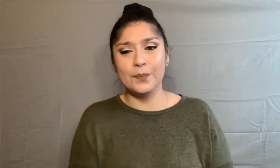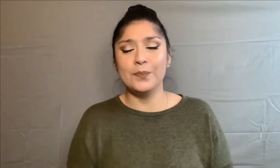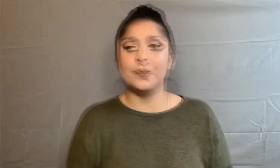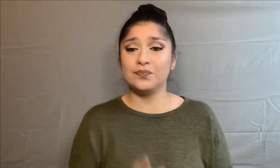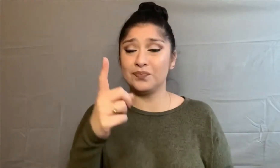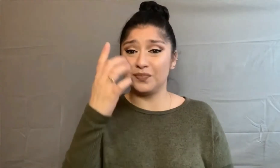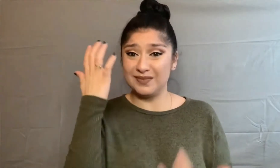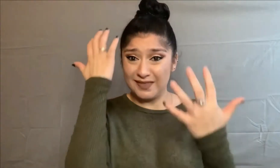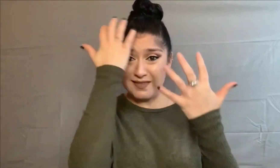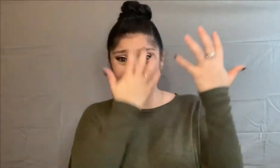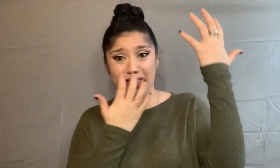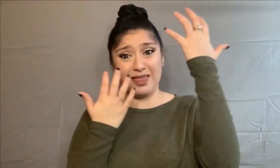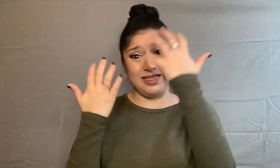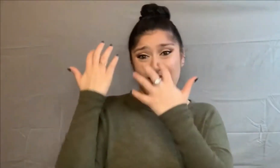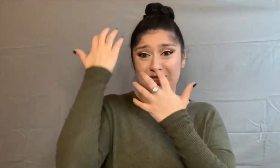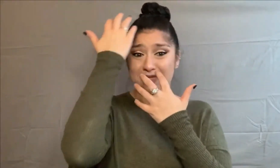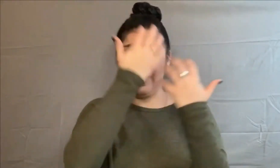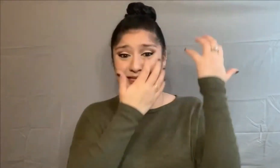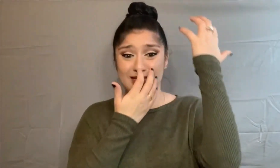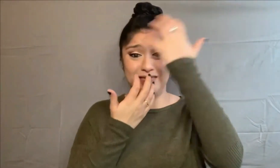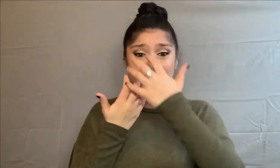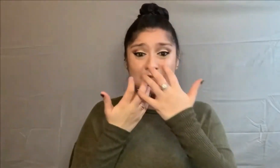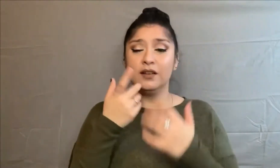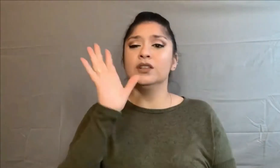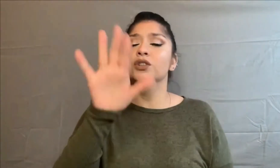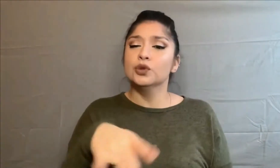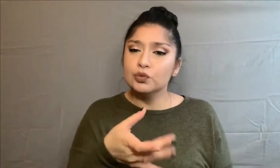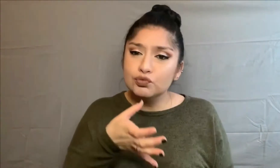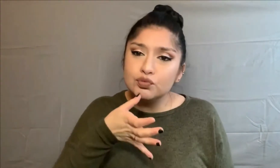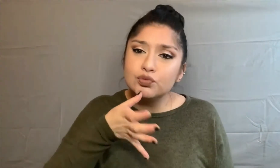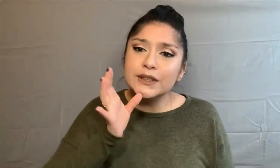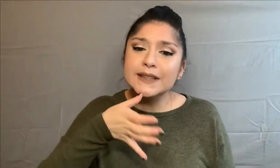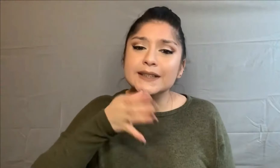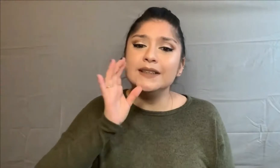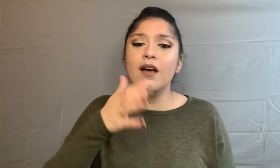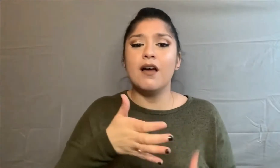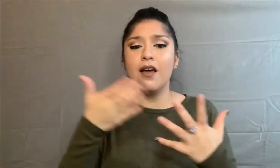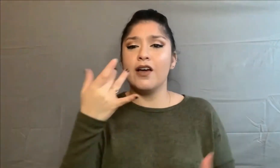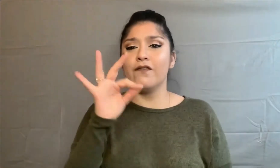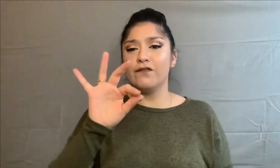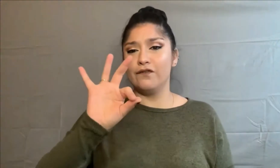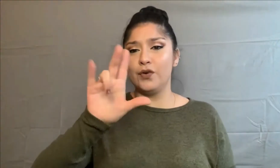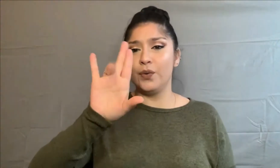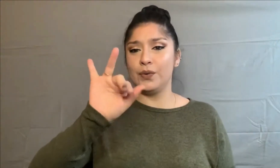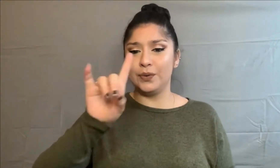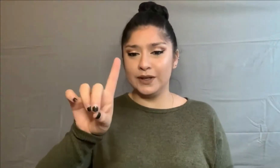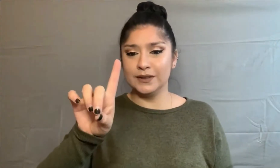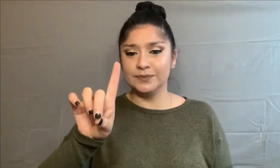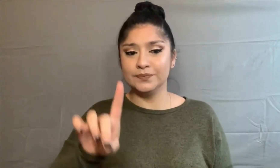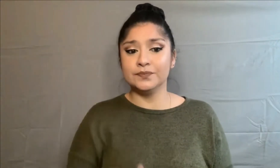You can also experience dizziness. Pregnancy causes changes in circulation that might leave you dizzy. If you're having trouble with dizziness, drink plenty of fluids,